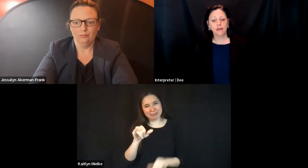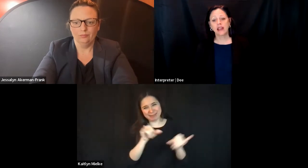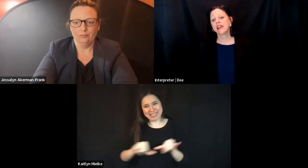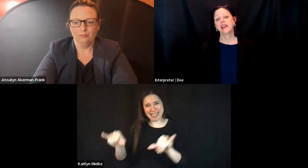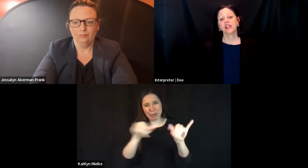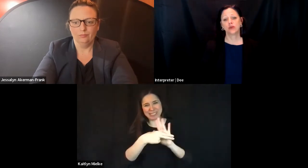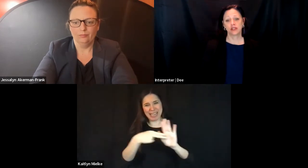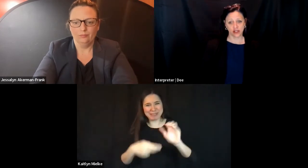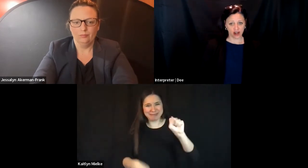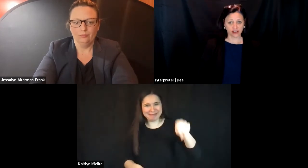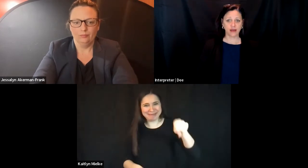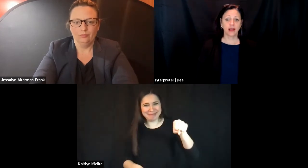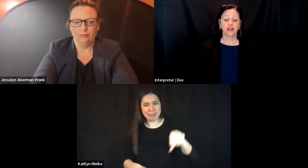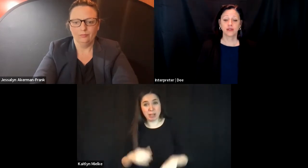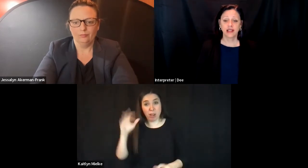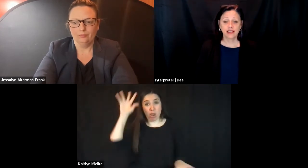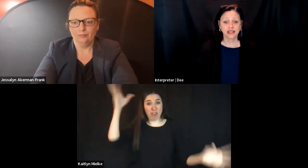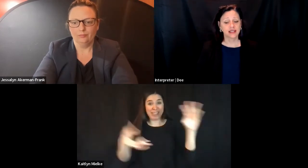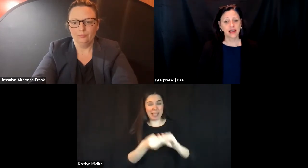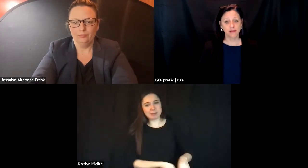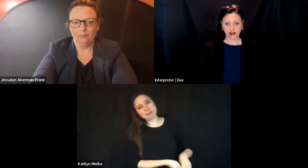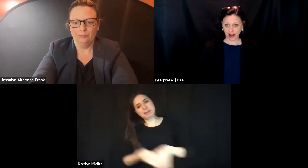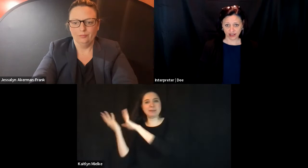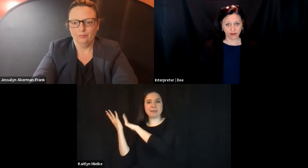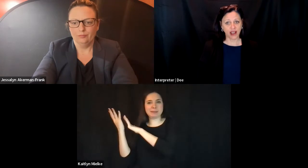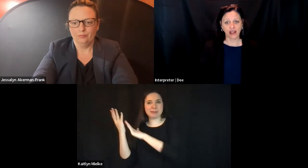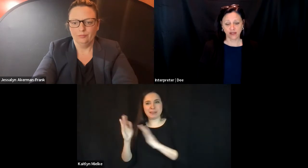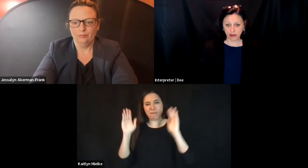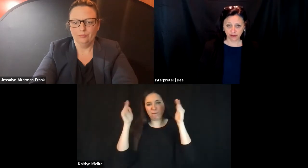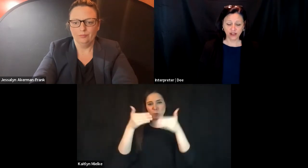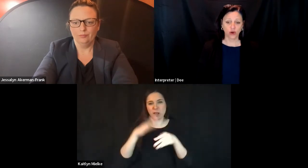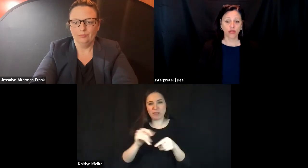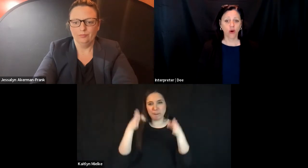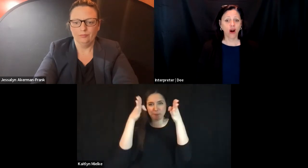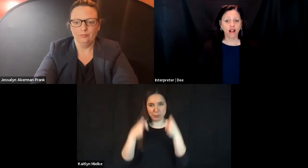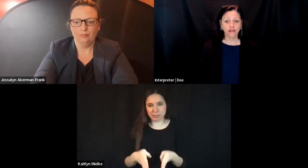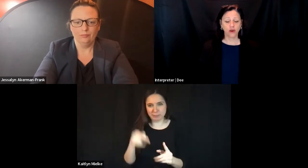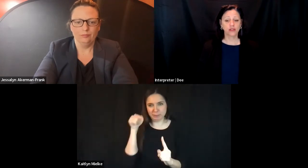They may or may not be fully blind or fully deaf.